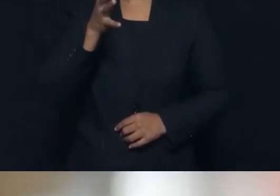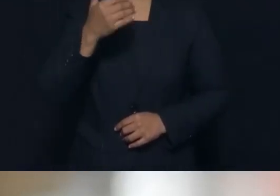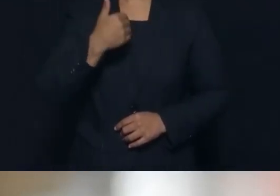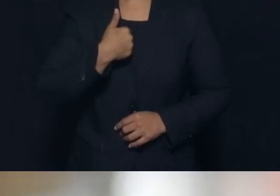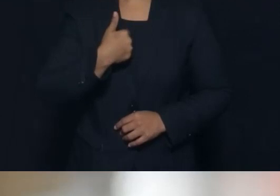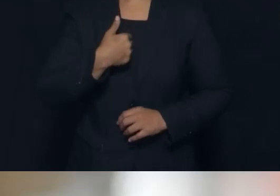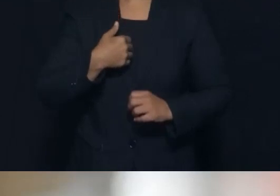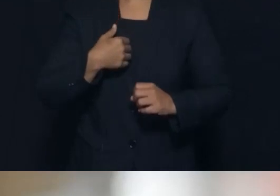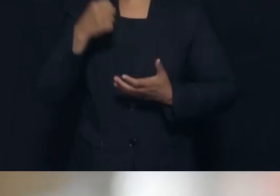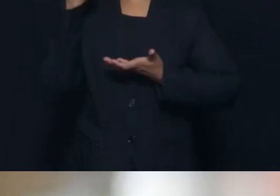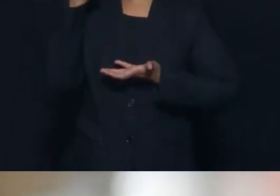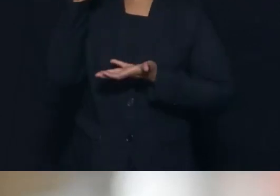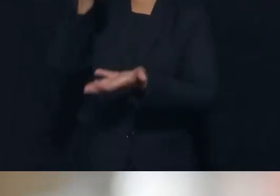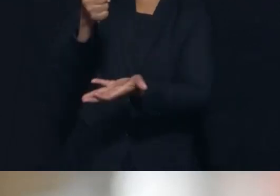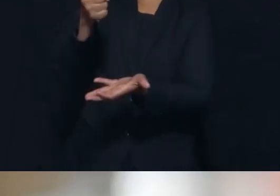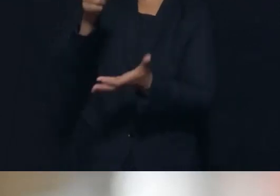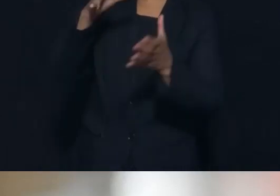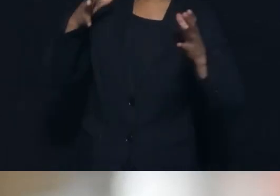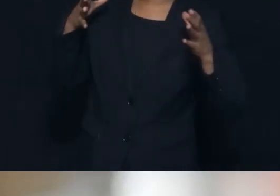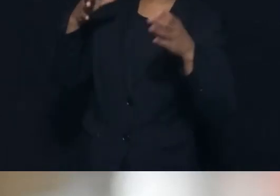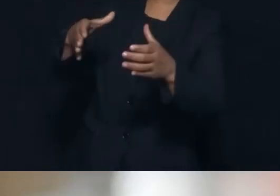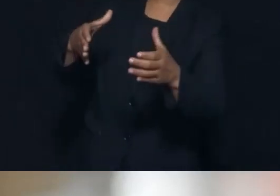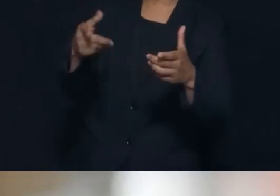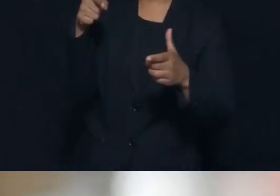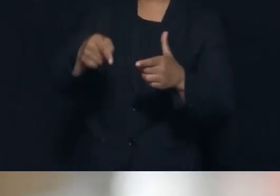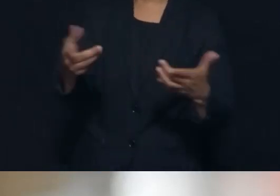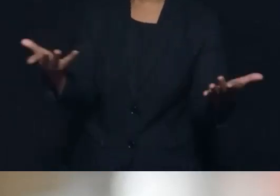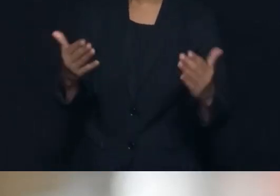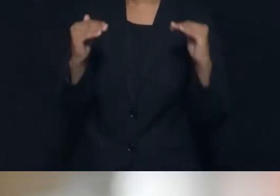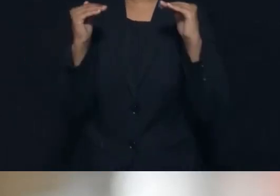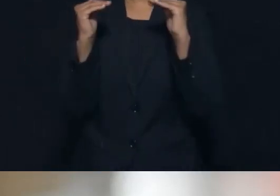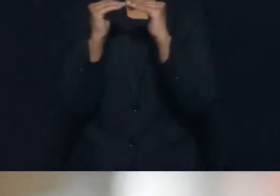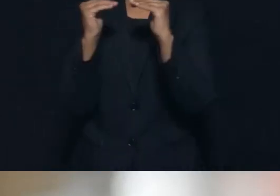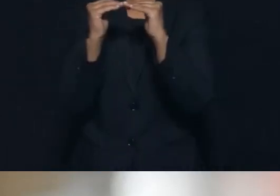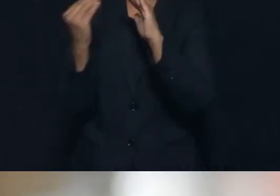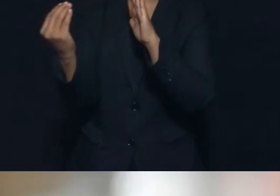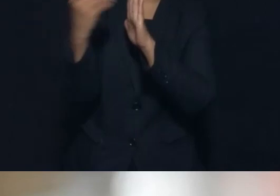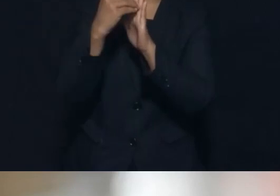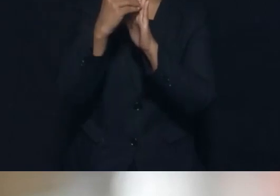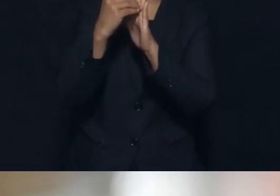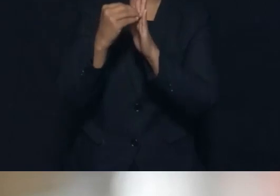And not being effective enough to look at the positive obligations.